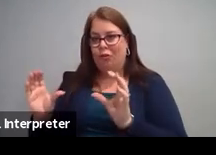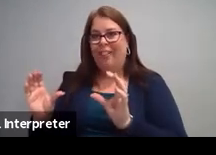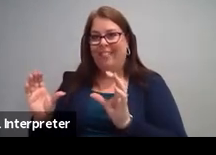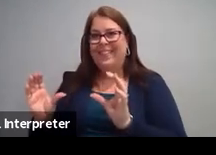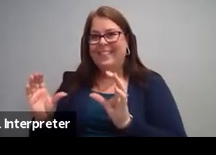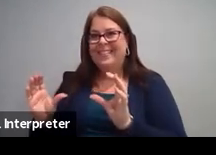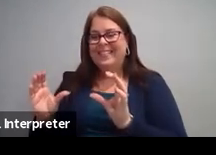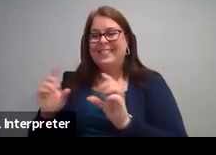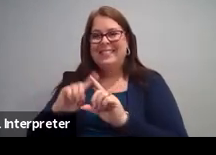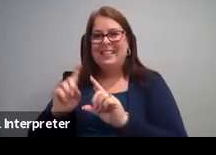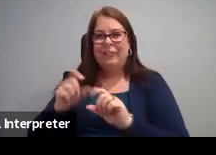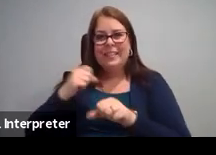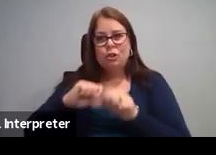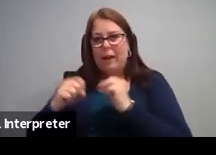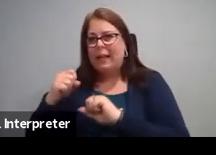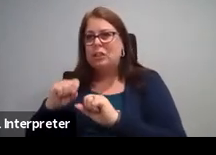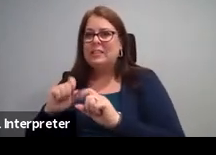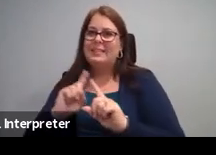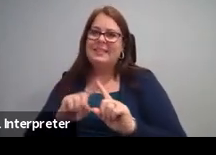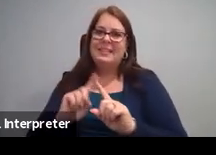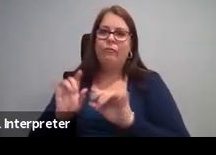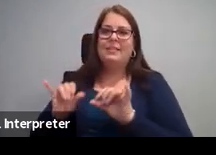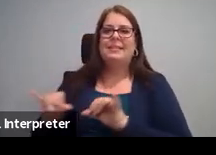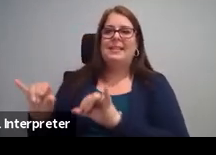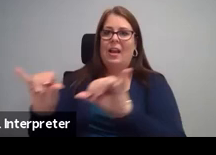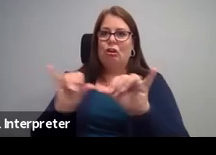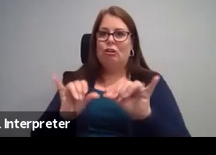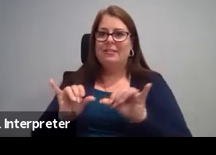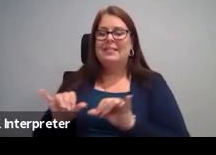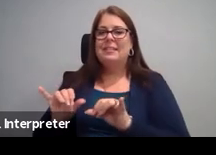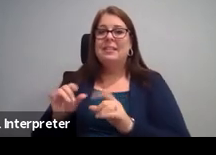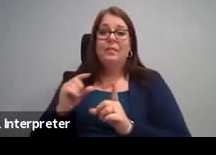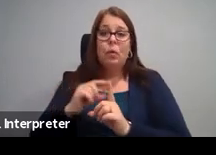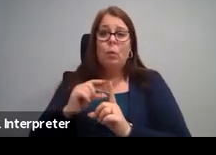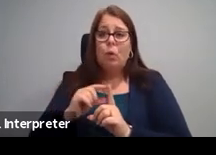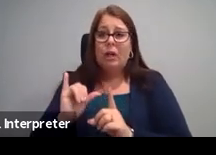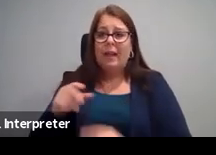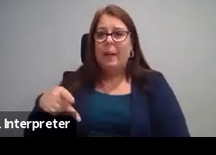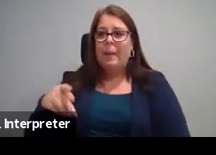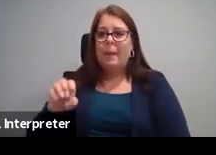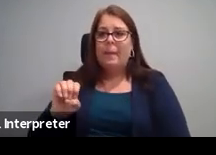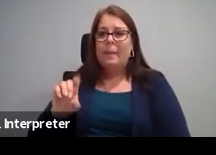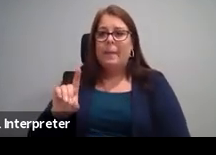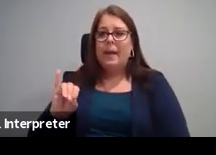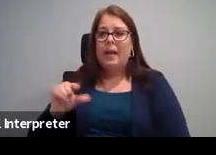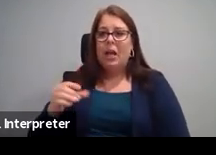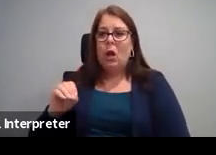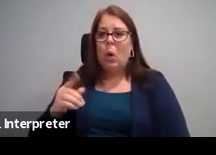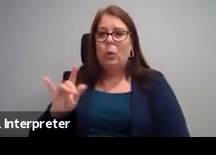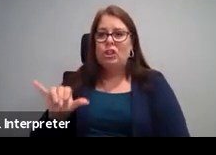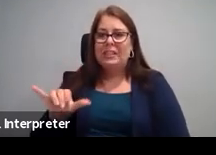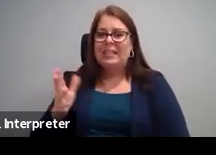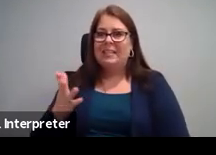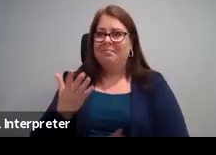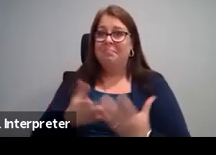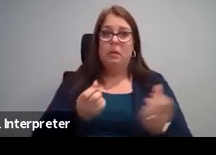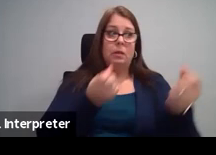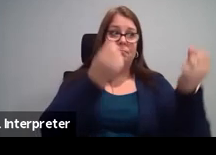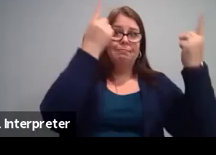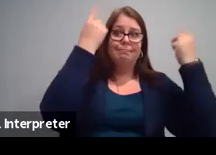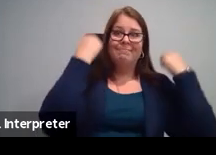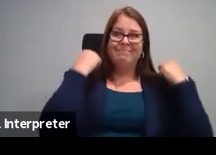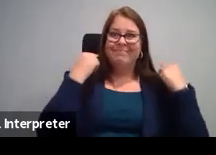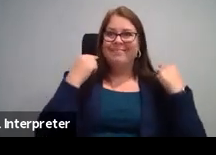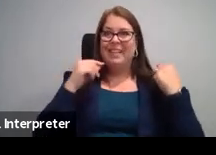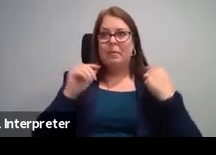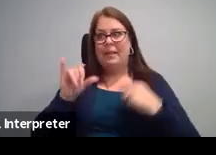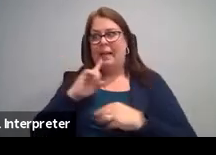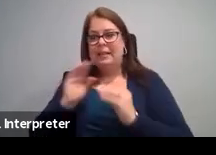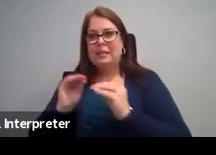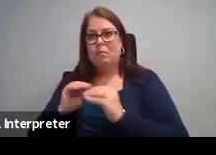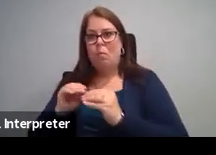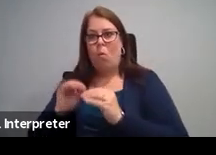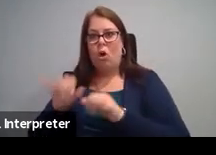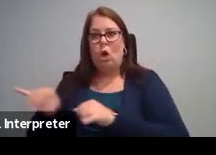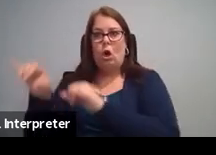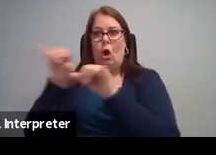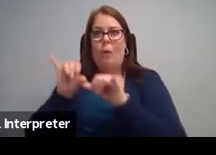Laurie Arnold: You know all the standards in this strategies even words like pedagogy, some of these things that might be common in your professional development at a district in service day